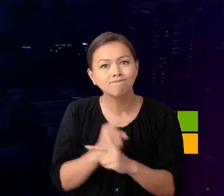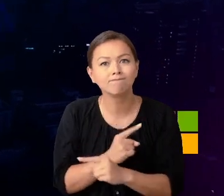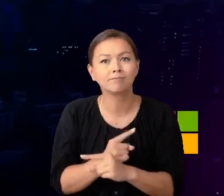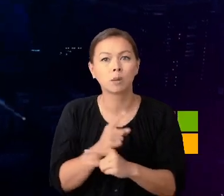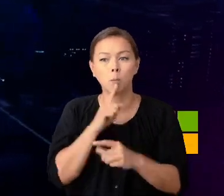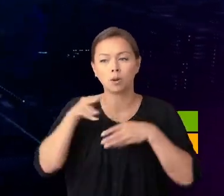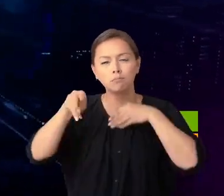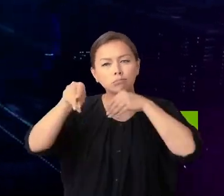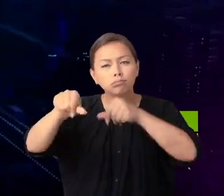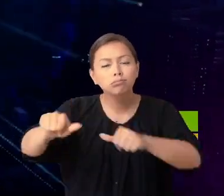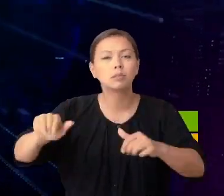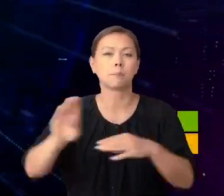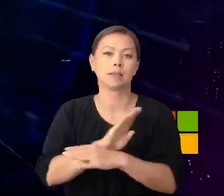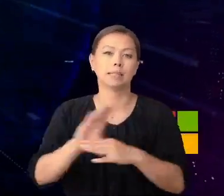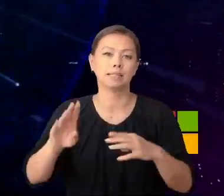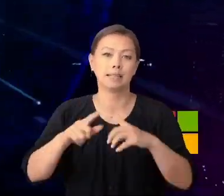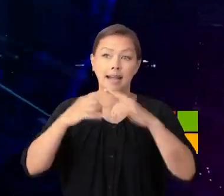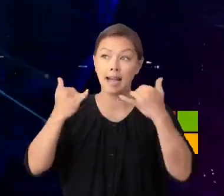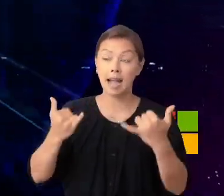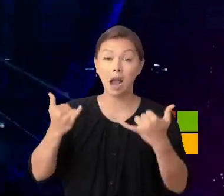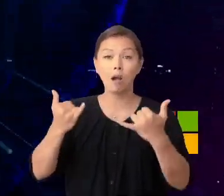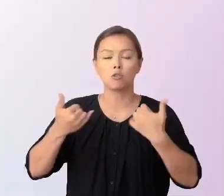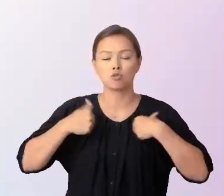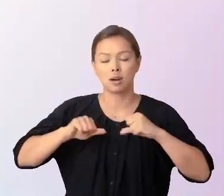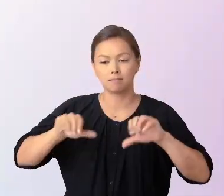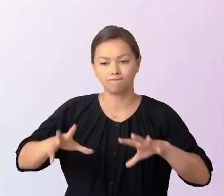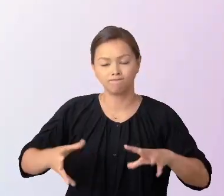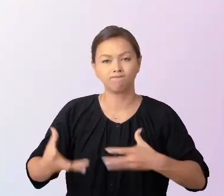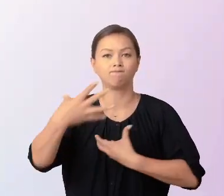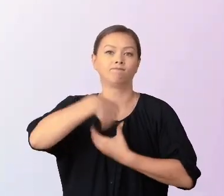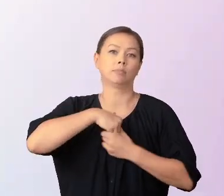the time to embrace a world of possibilities. Migrate to Dynamics